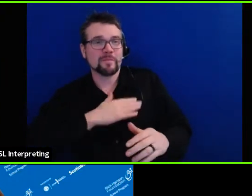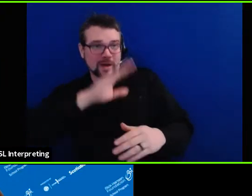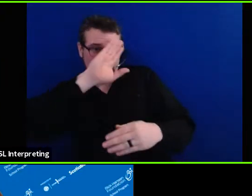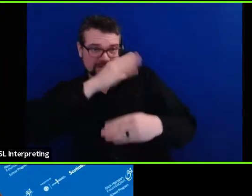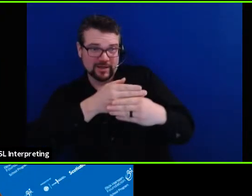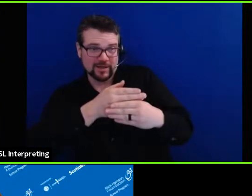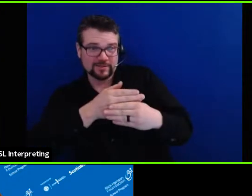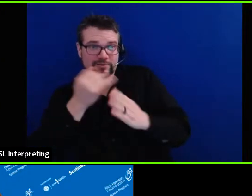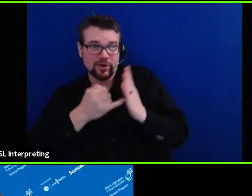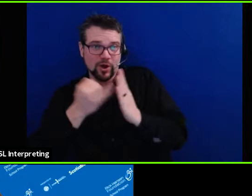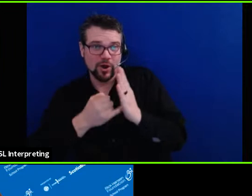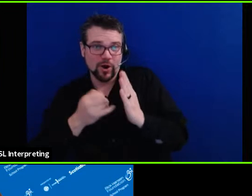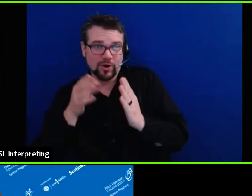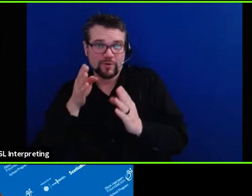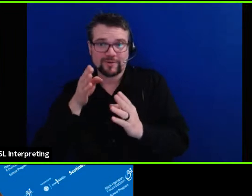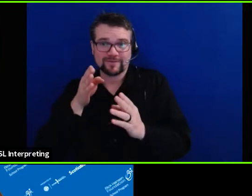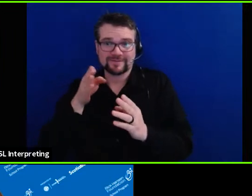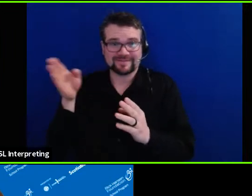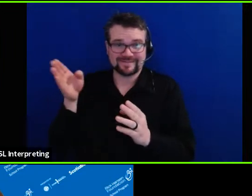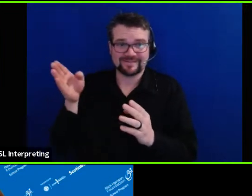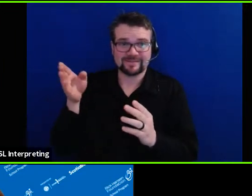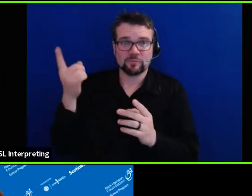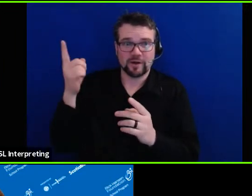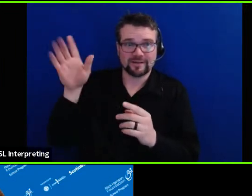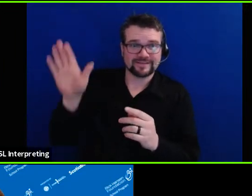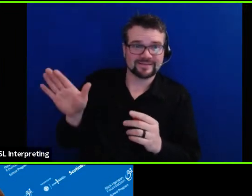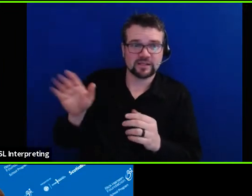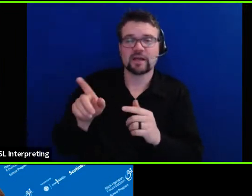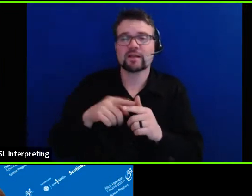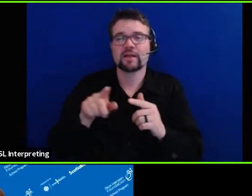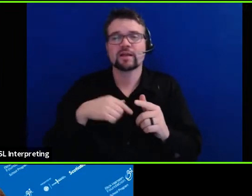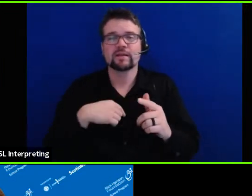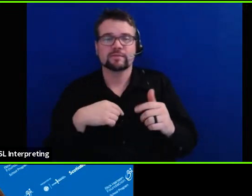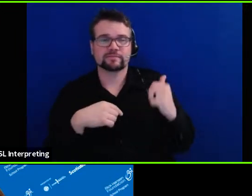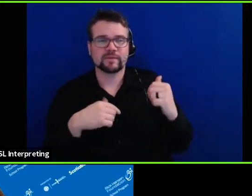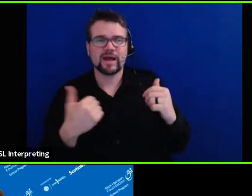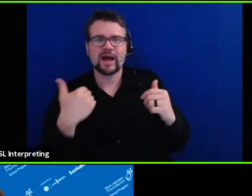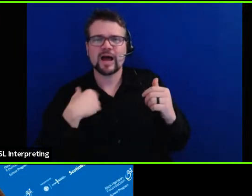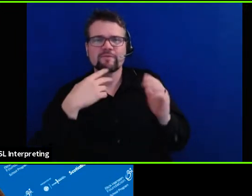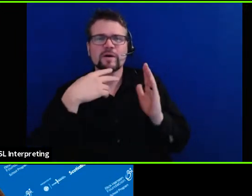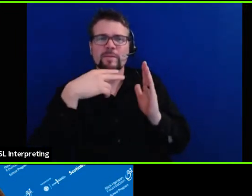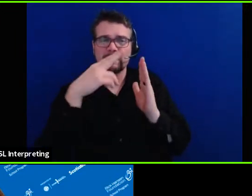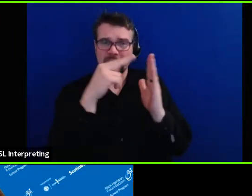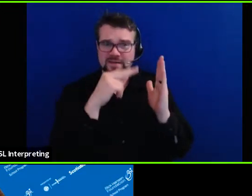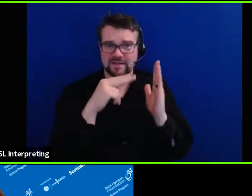AND BEHIND ME THERE IS A PAINTING MY BROTHER DID FOR ME